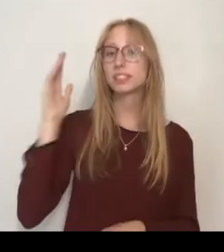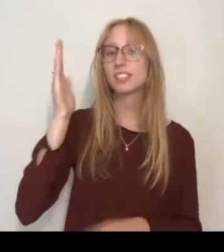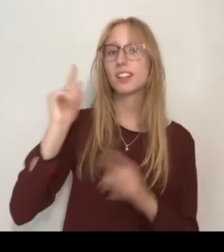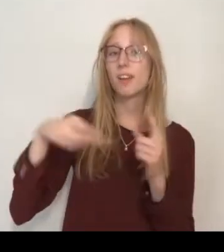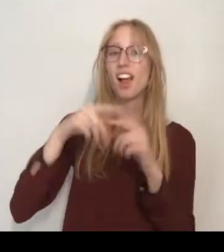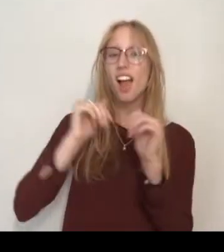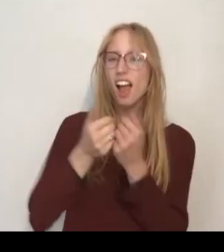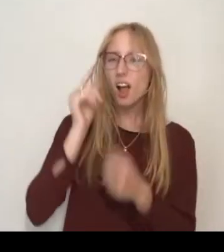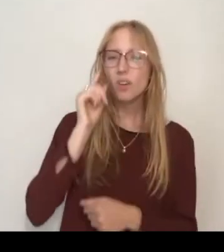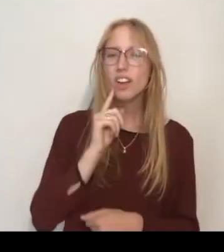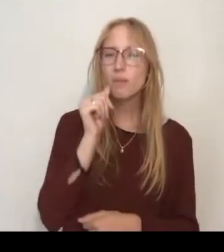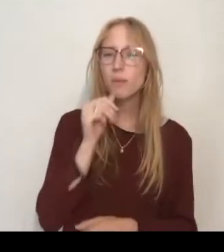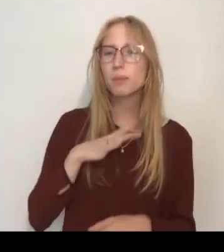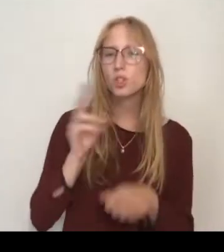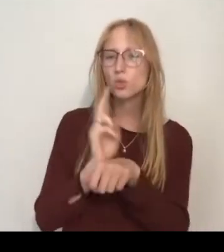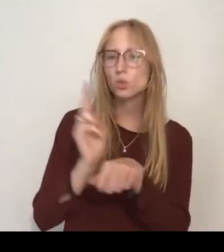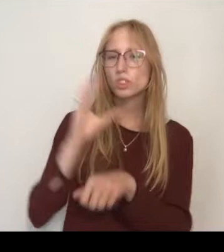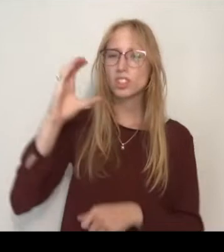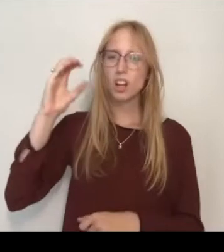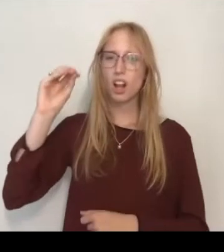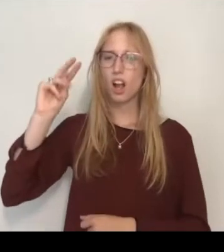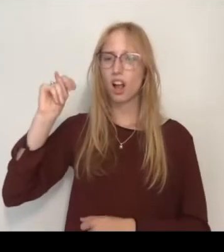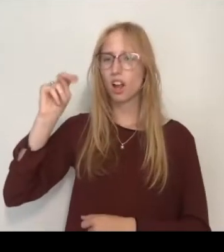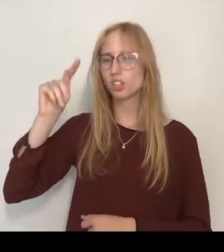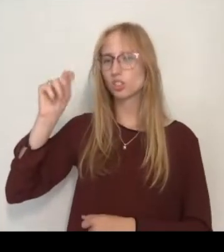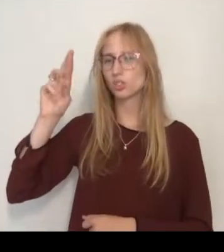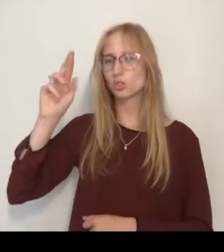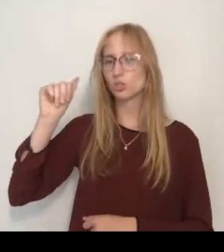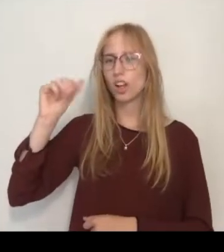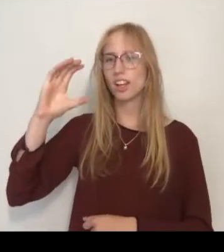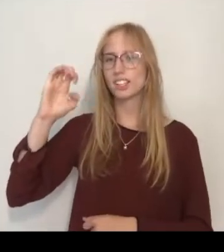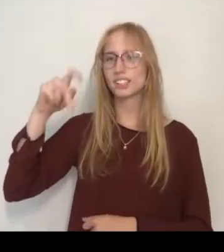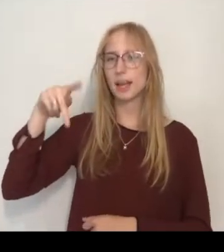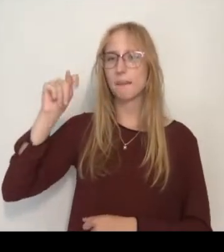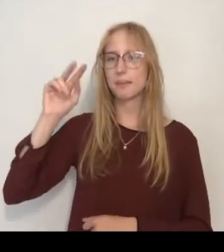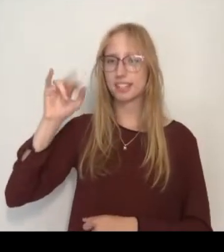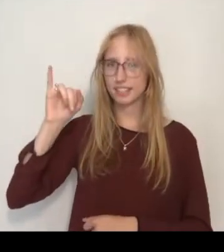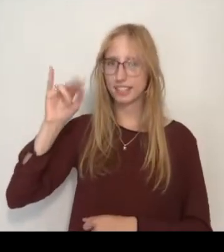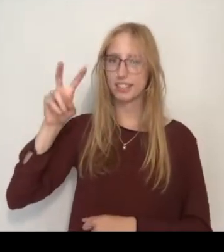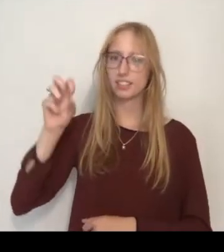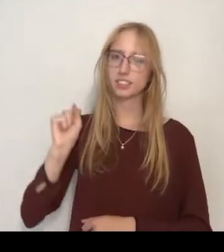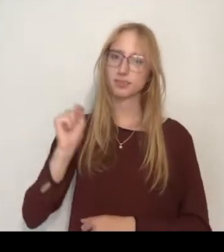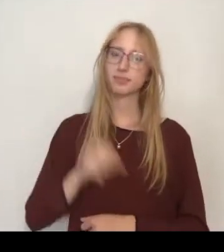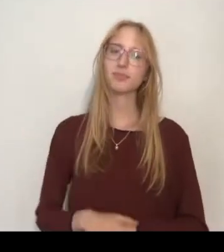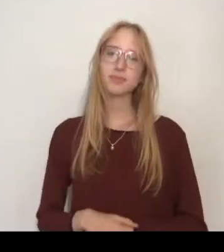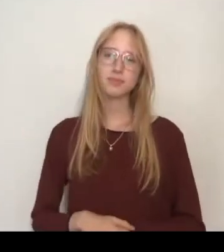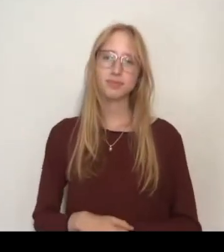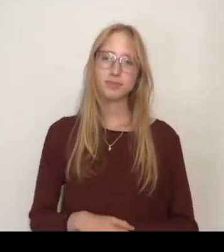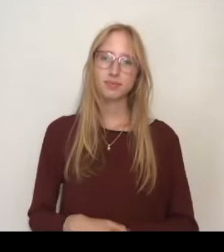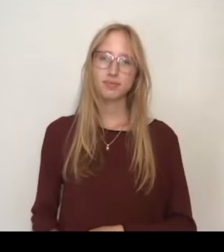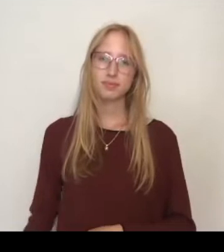Today I will be presenting about Deaf Women's Contraceptive Practices.